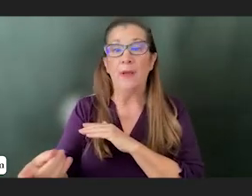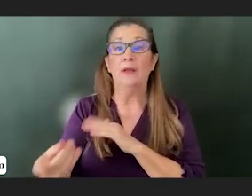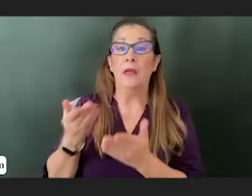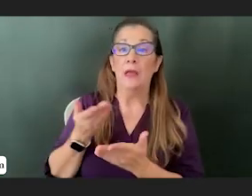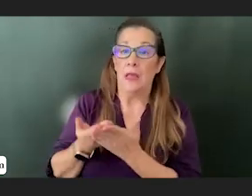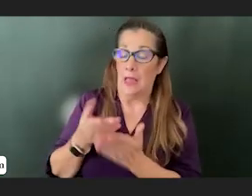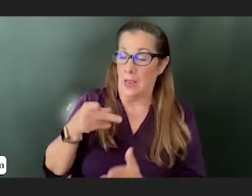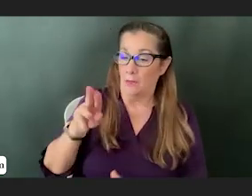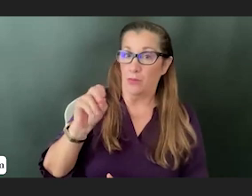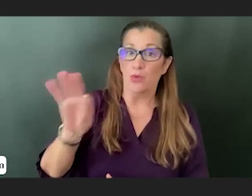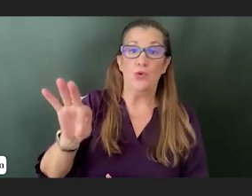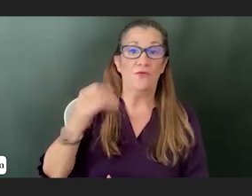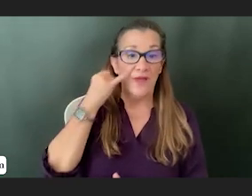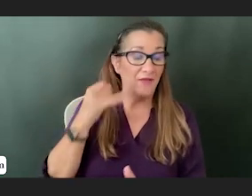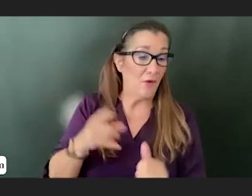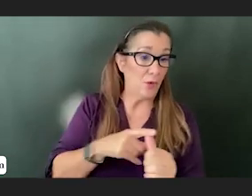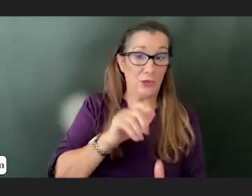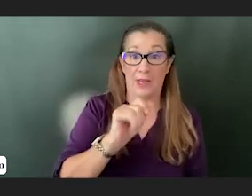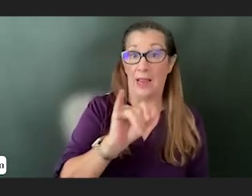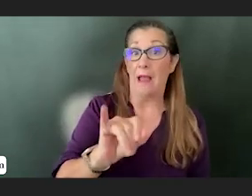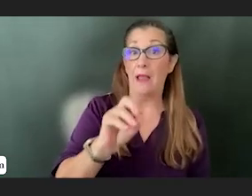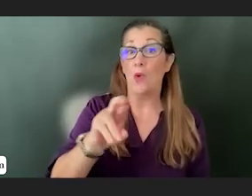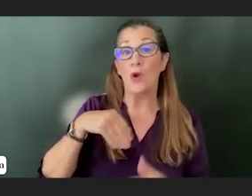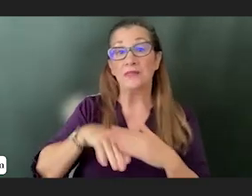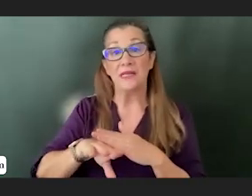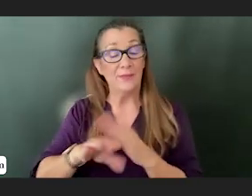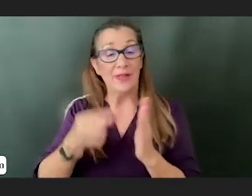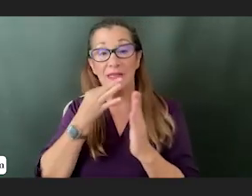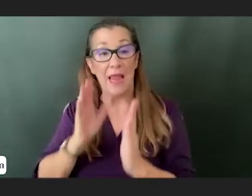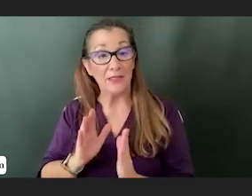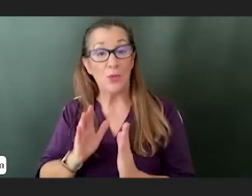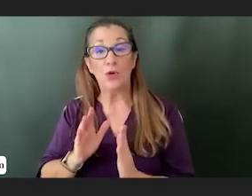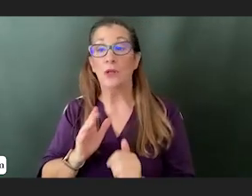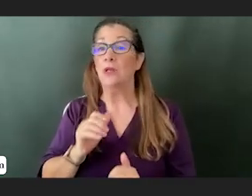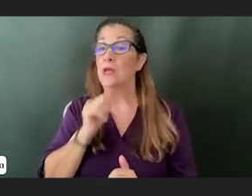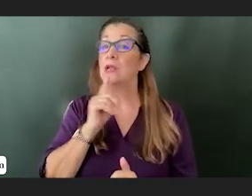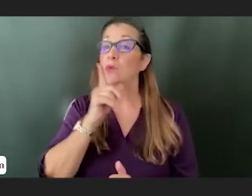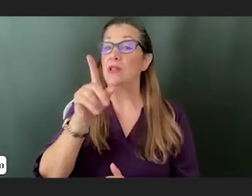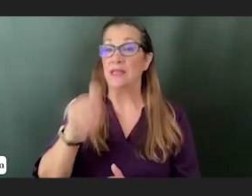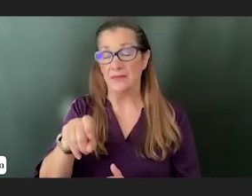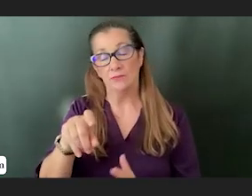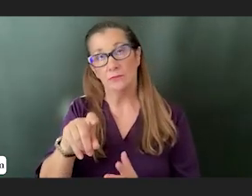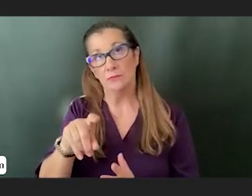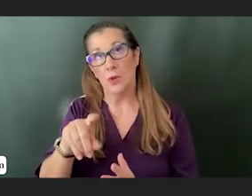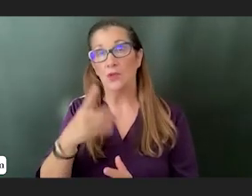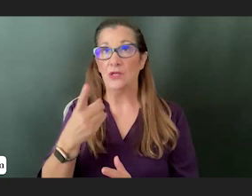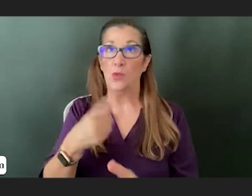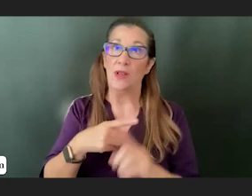Whether that's originally AI or an accessibility expert. Not really, necessarily, well, there's one major difference we'll talk about.